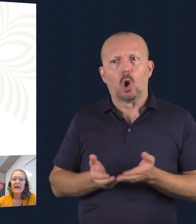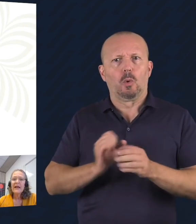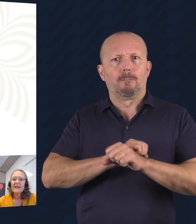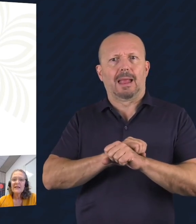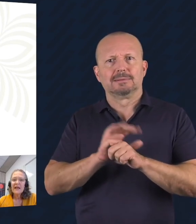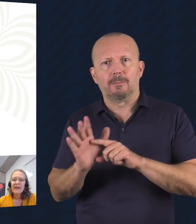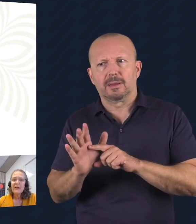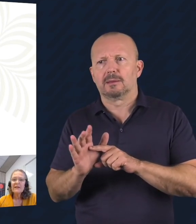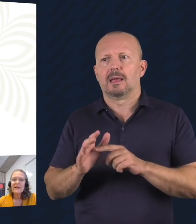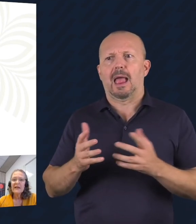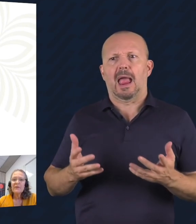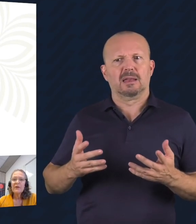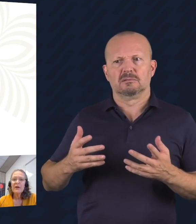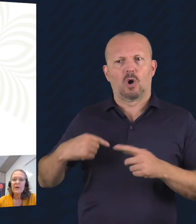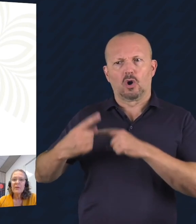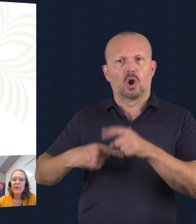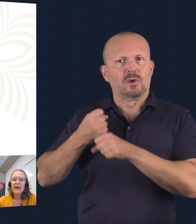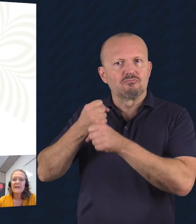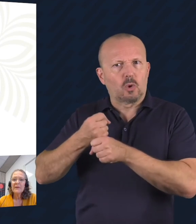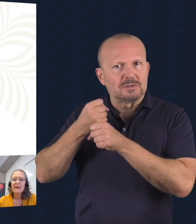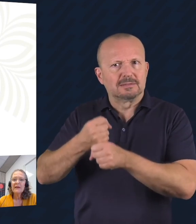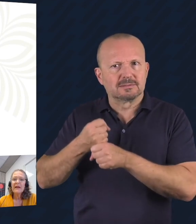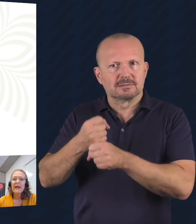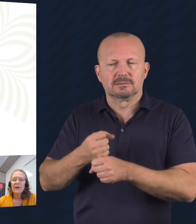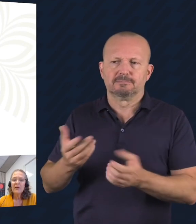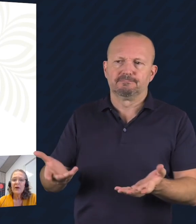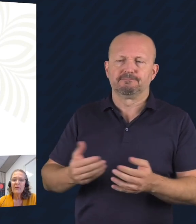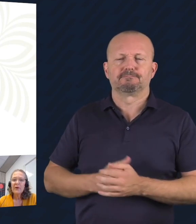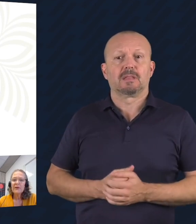And today, we are dealing with a global pandemic and ongoing protests.